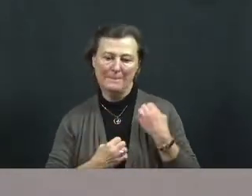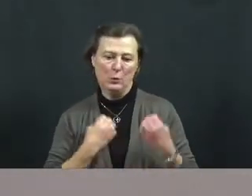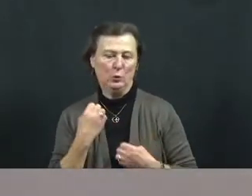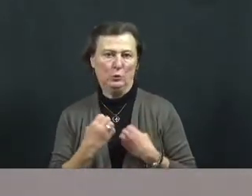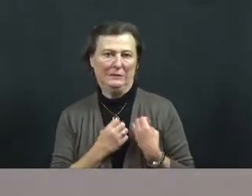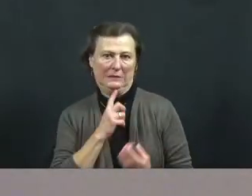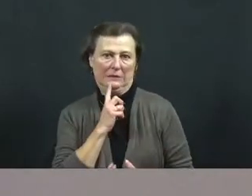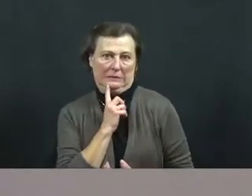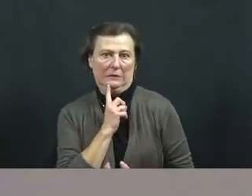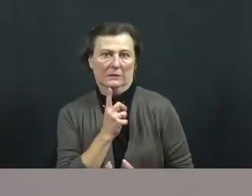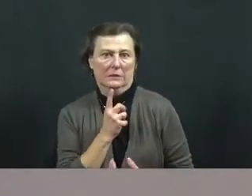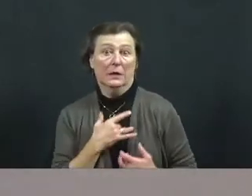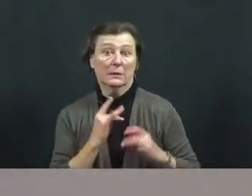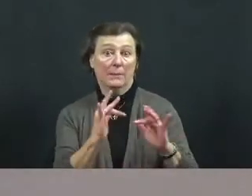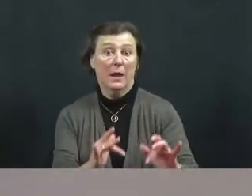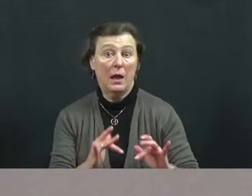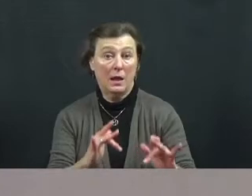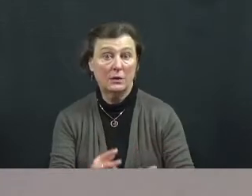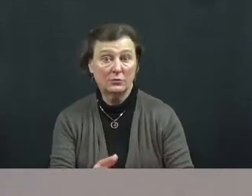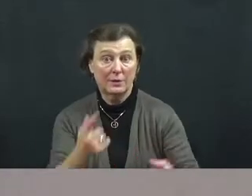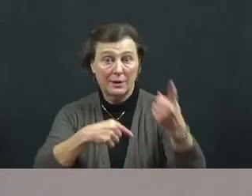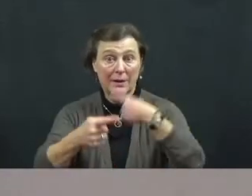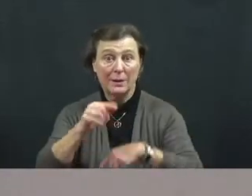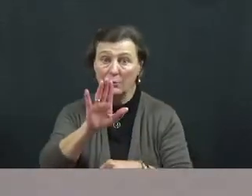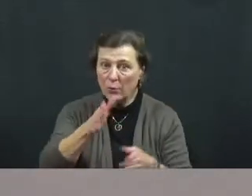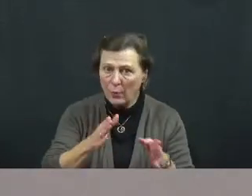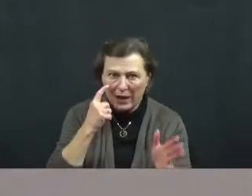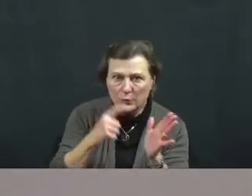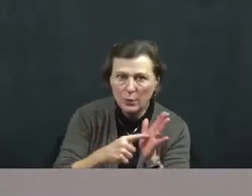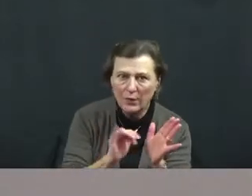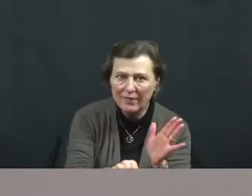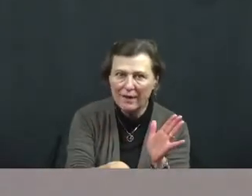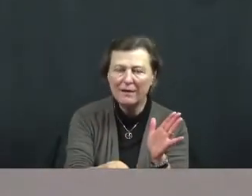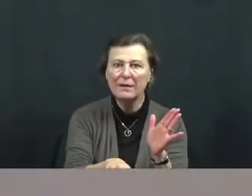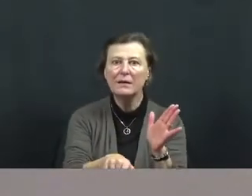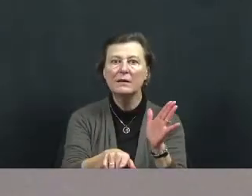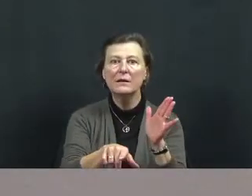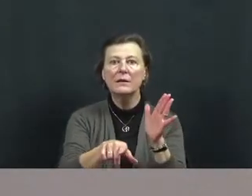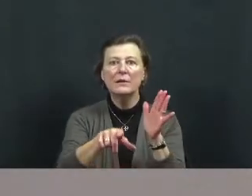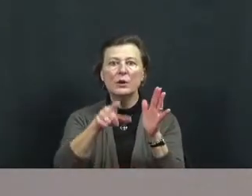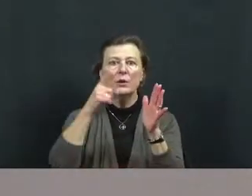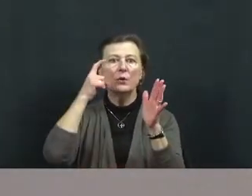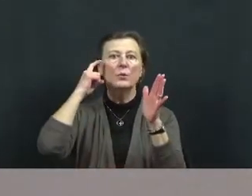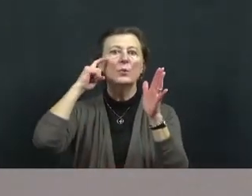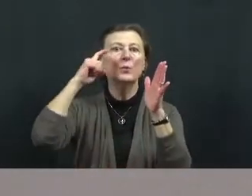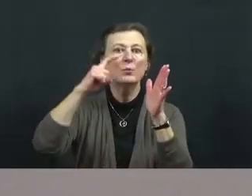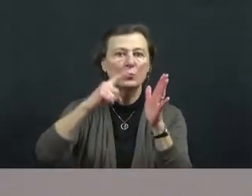Notice the compassion that comes your way. Notice and be grateful.